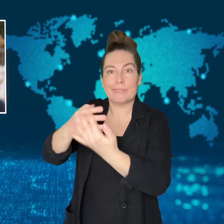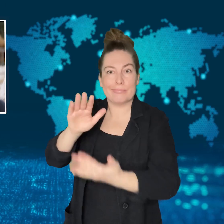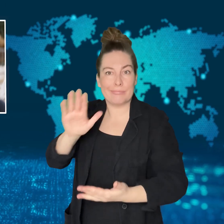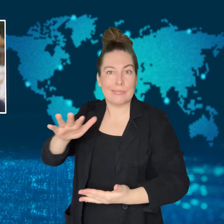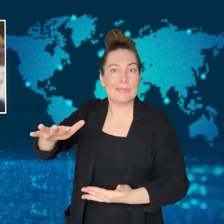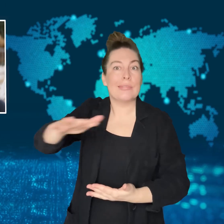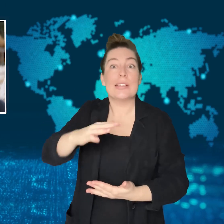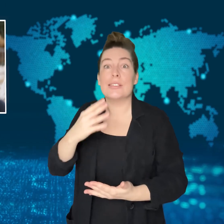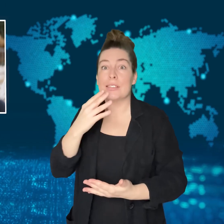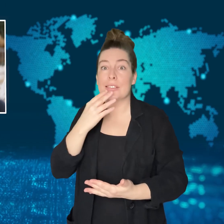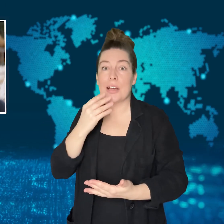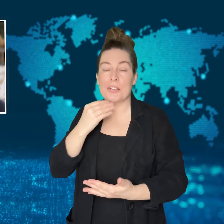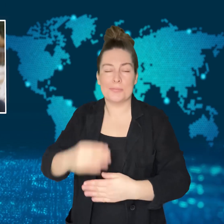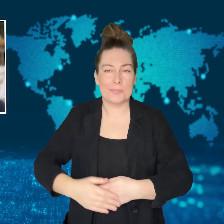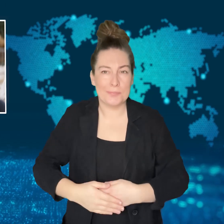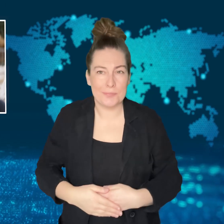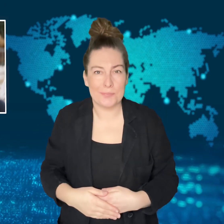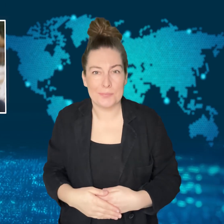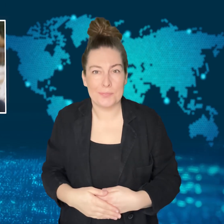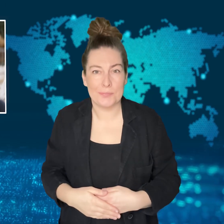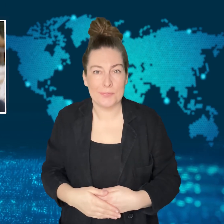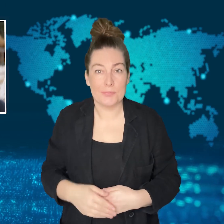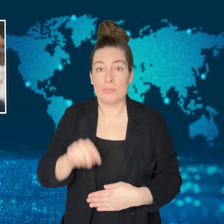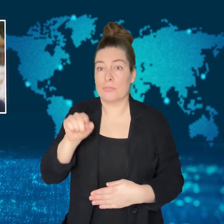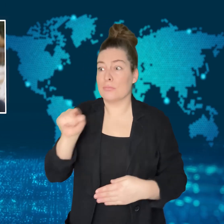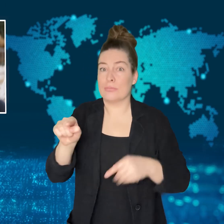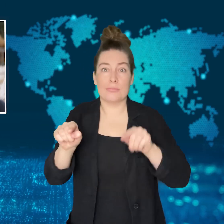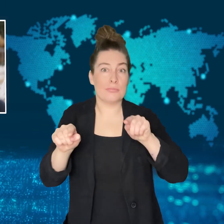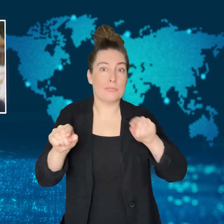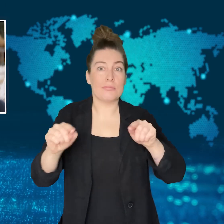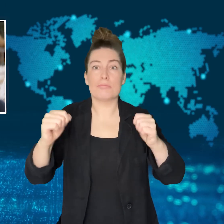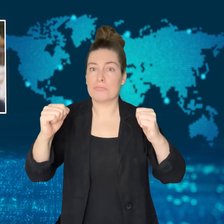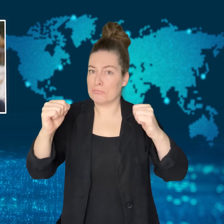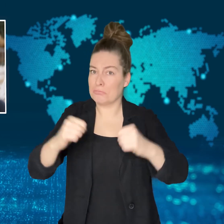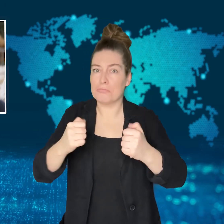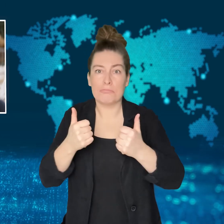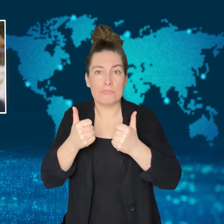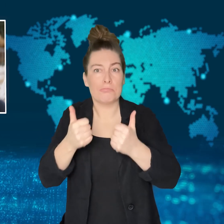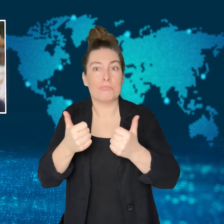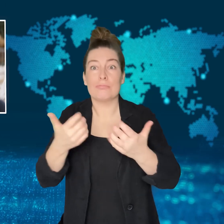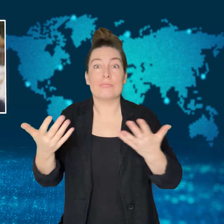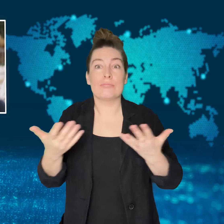the first day of the initial six-week truce